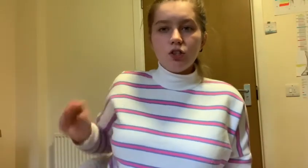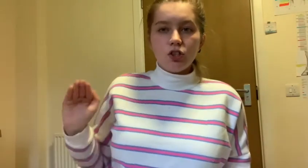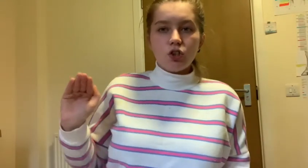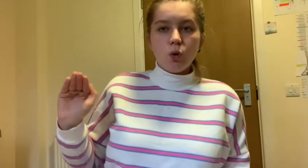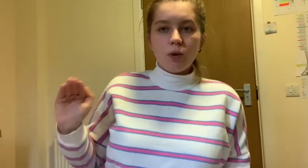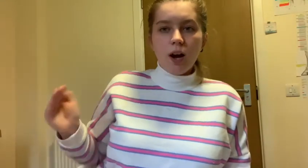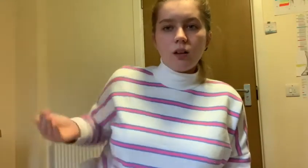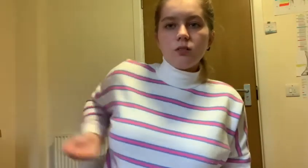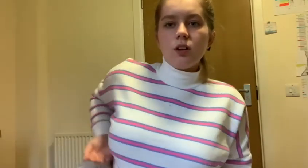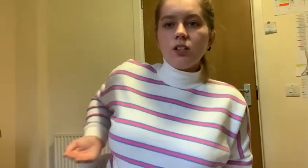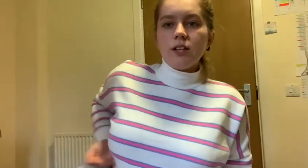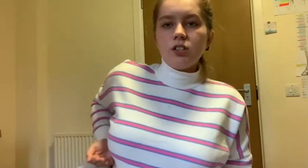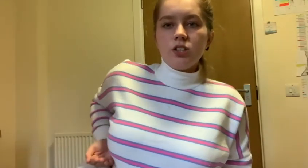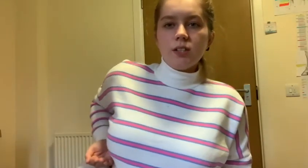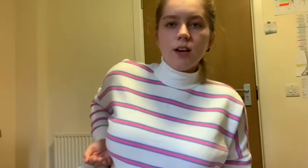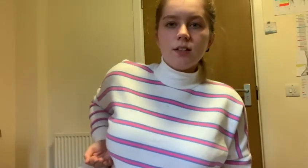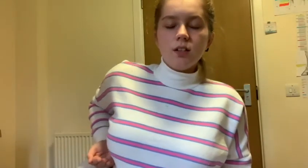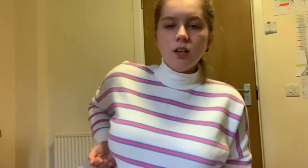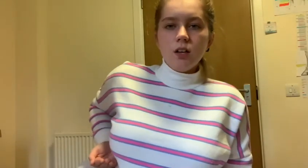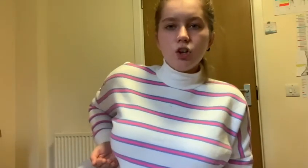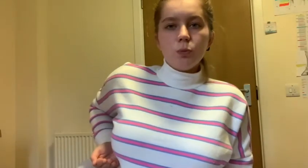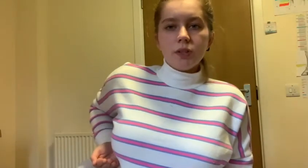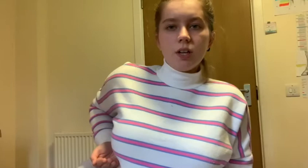So if you cup your hand and hit to your side a couple of times.